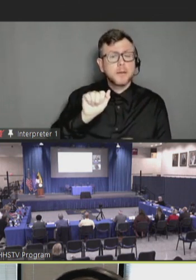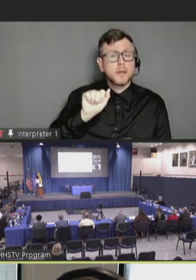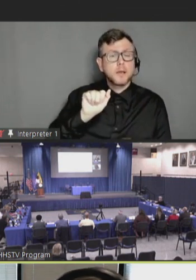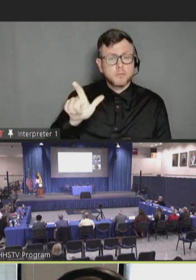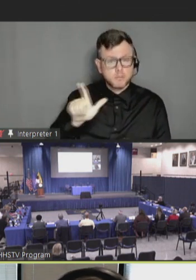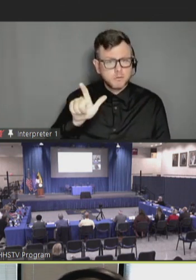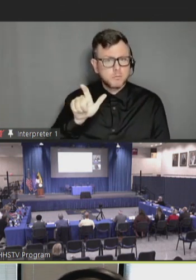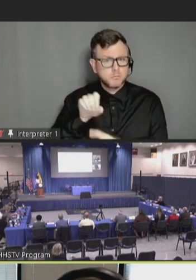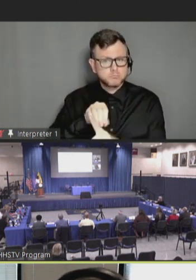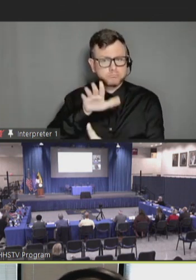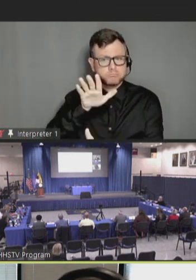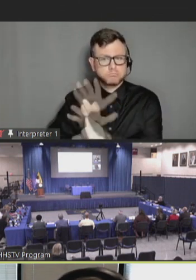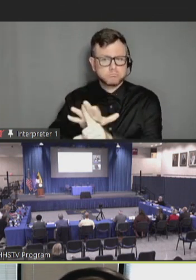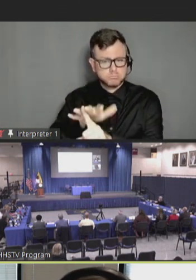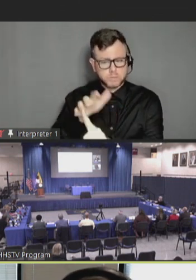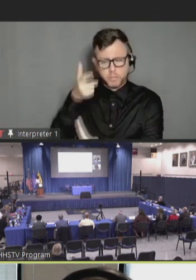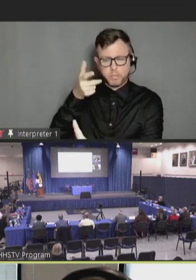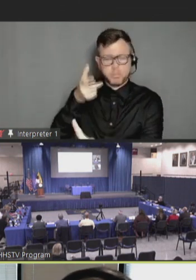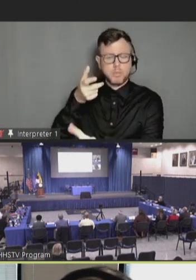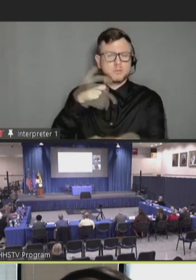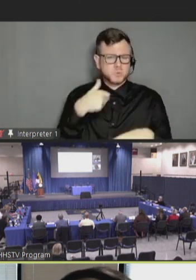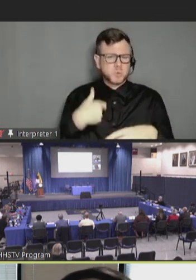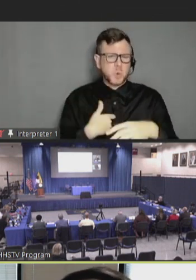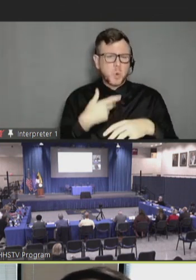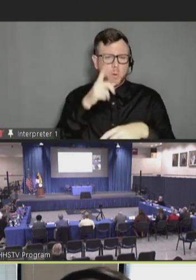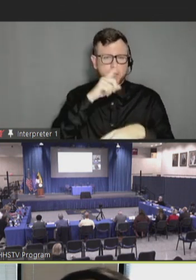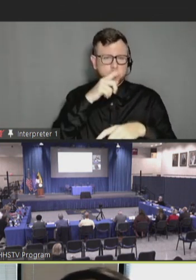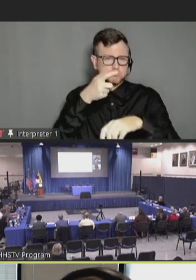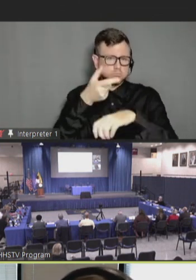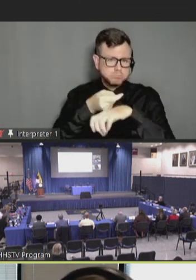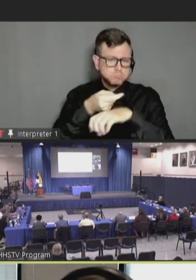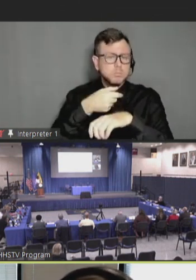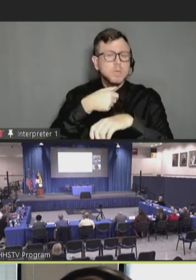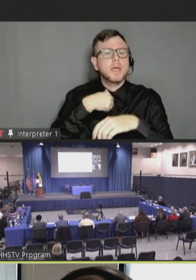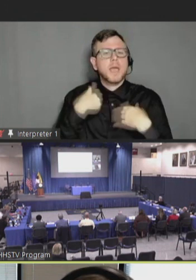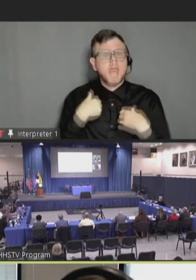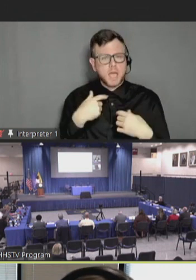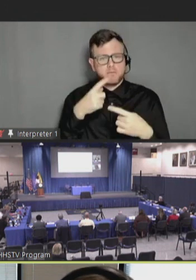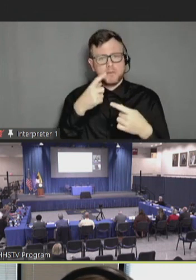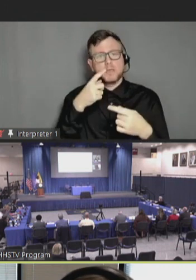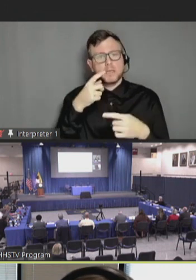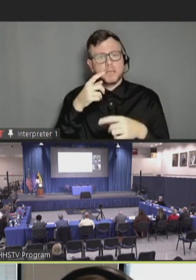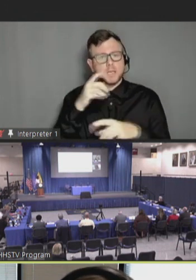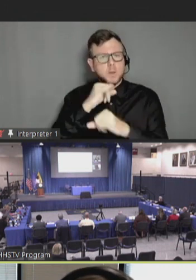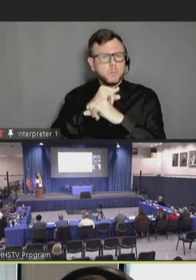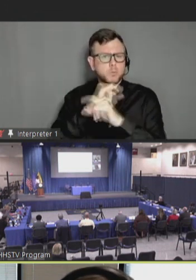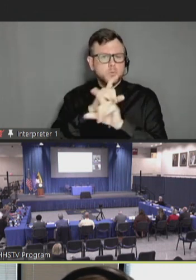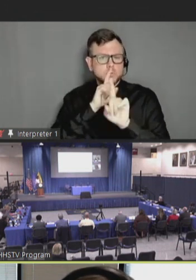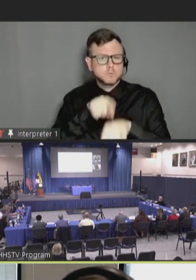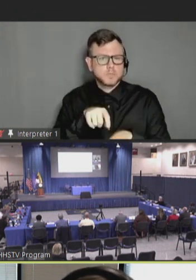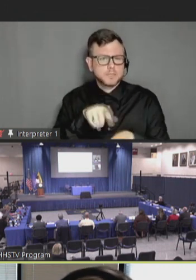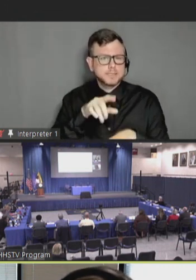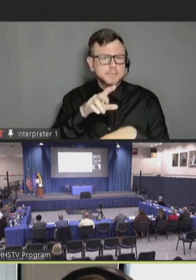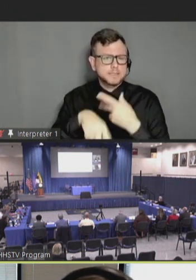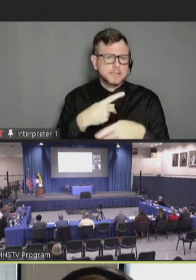injected aluminum in mice, did skew an immune response towards -- a bit towards a type 2 Th2-type response.